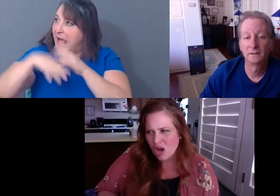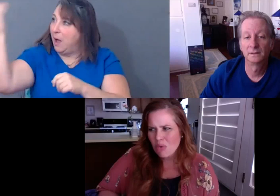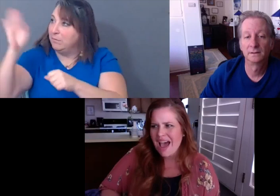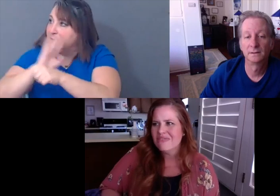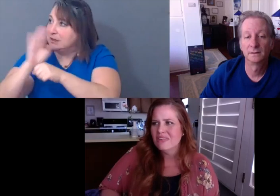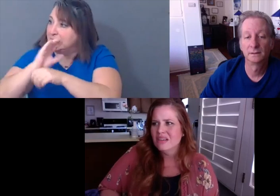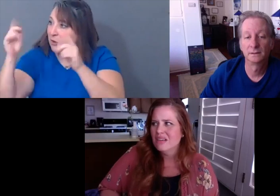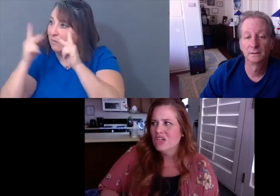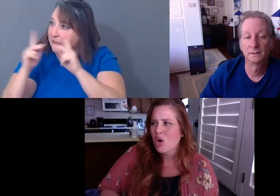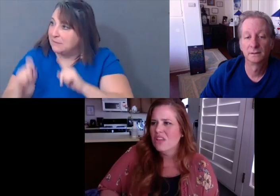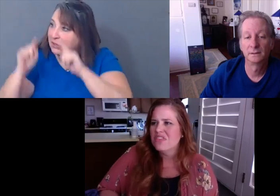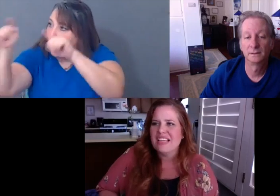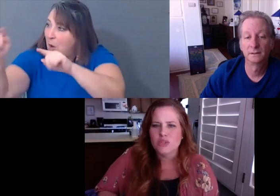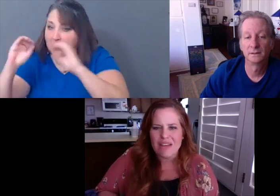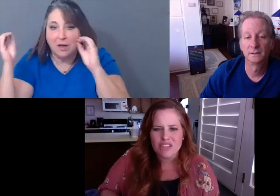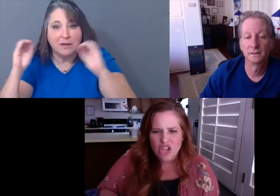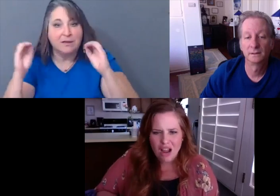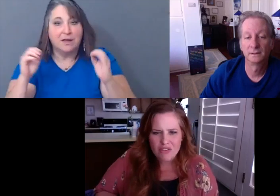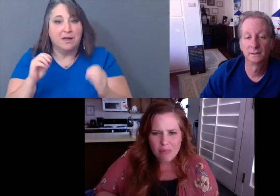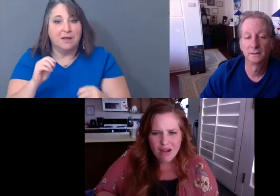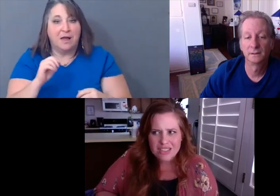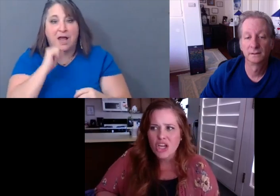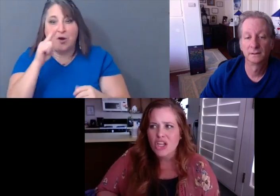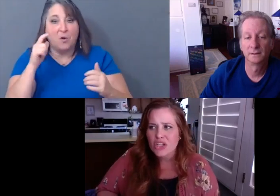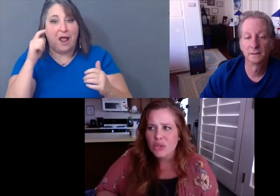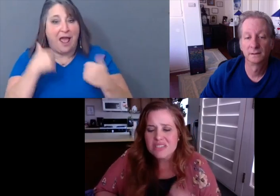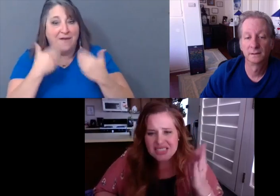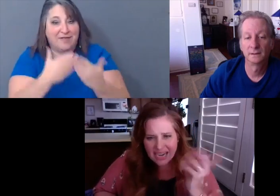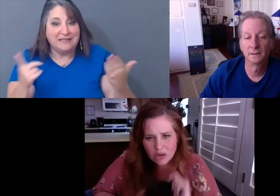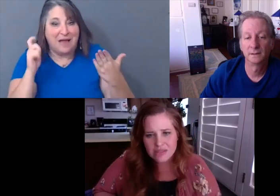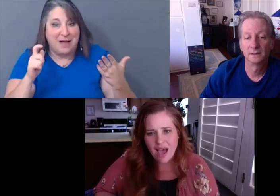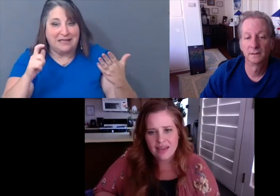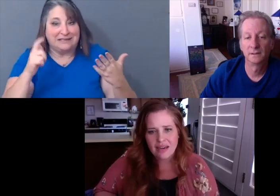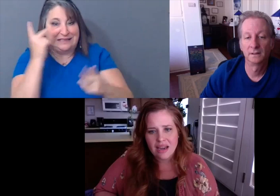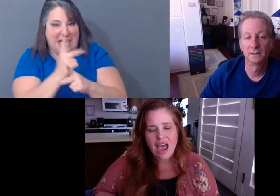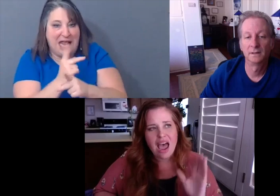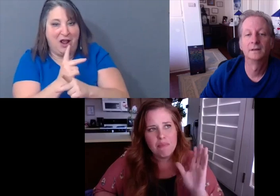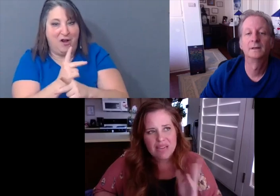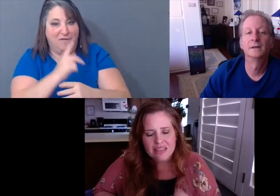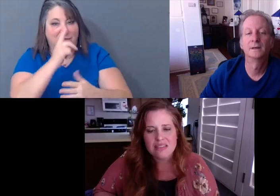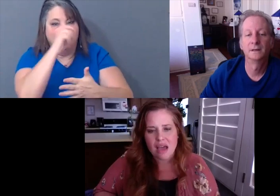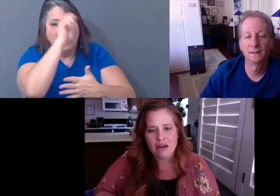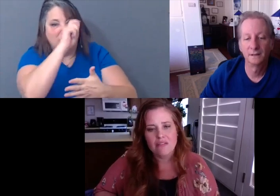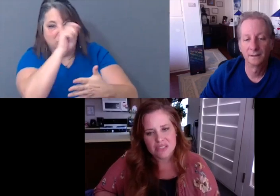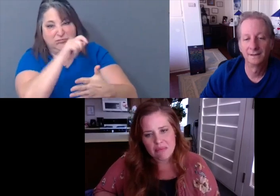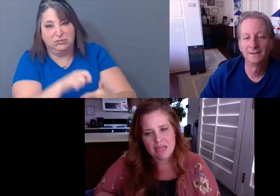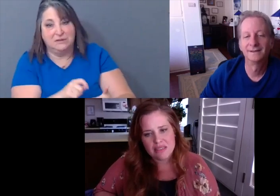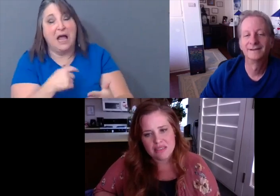You don't have, you know, things you have to check off your box. You can sit outside and be in the sun for 10 minutes,